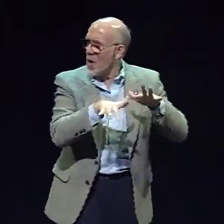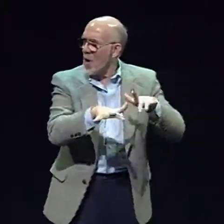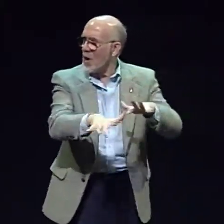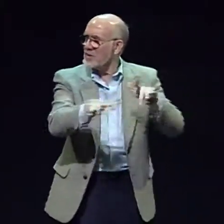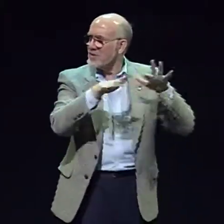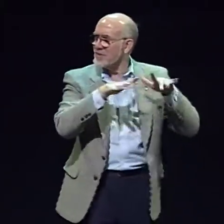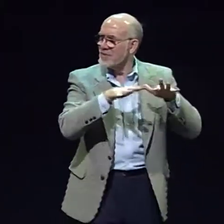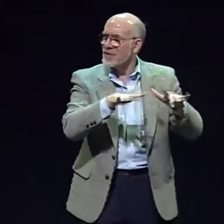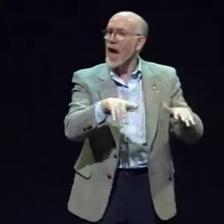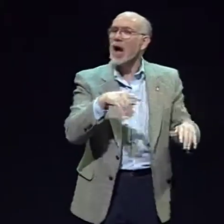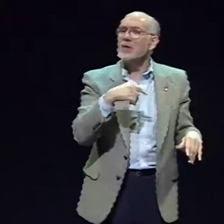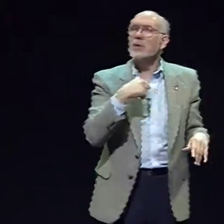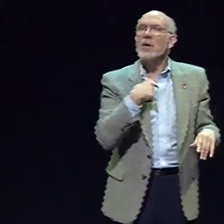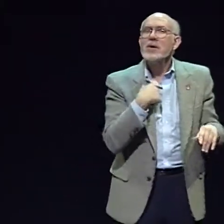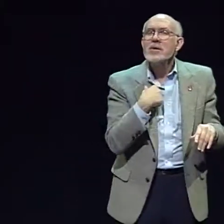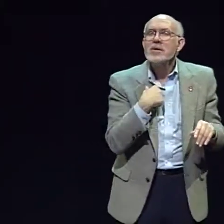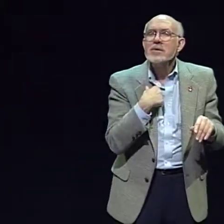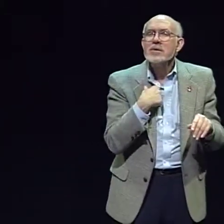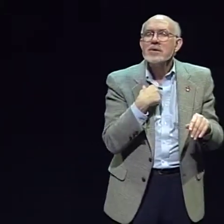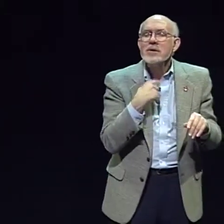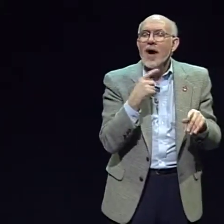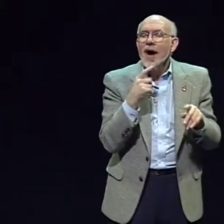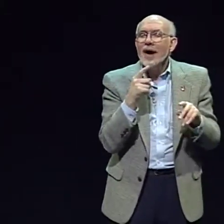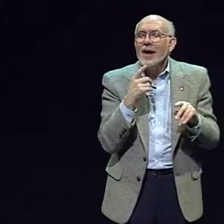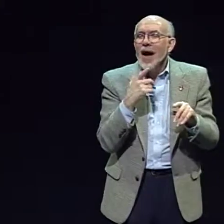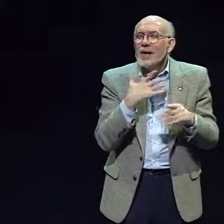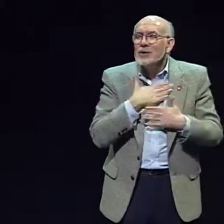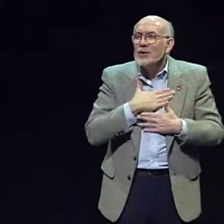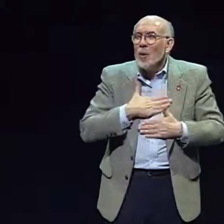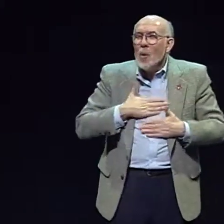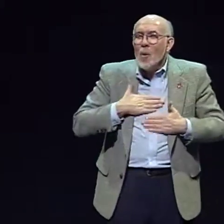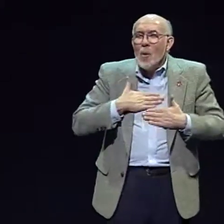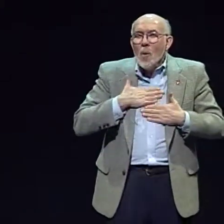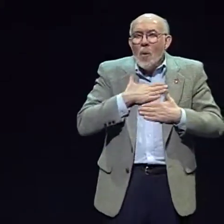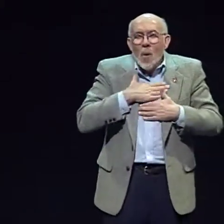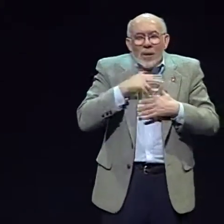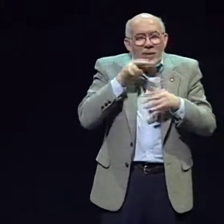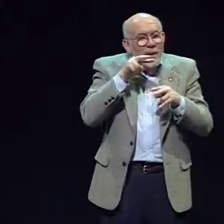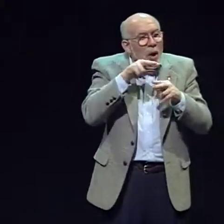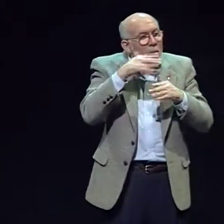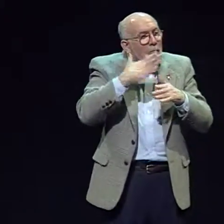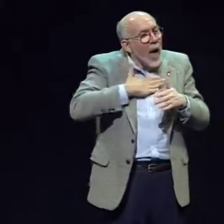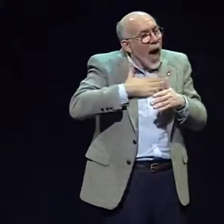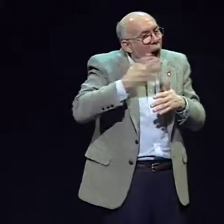ASL IS THAT FREE-FLOWING WATER--